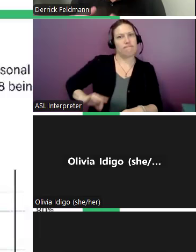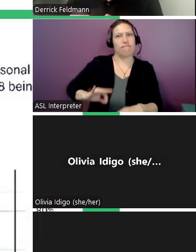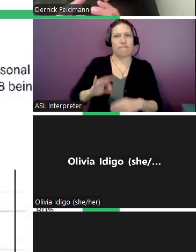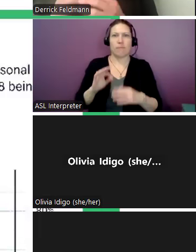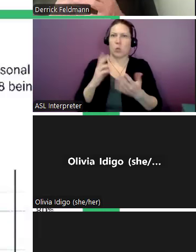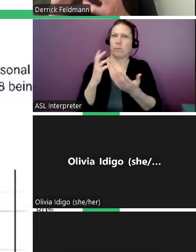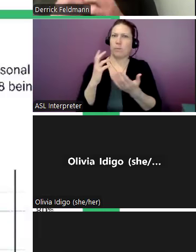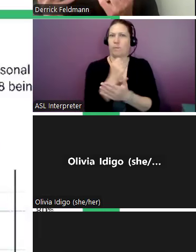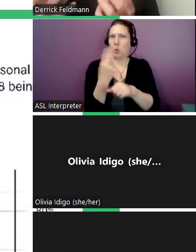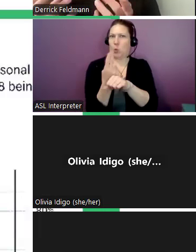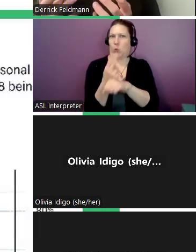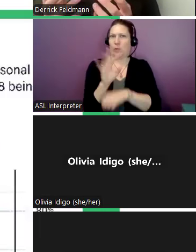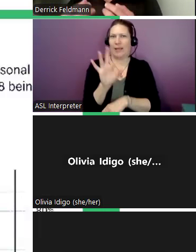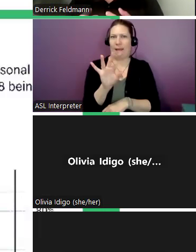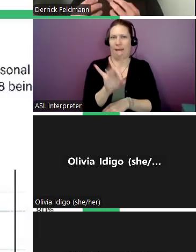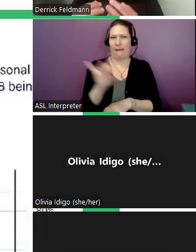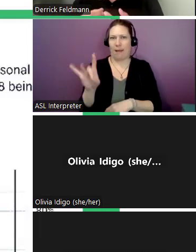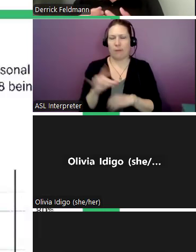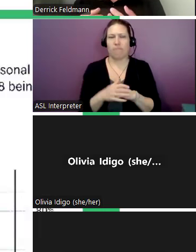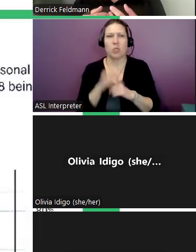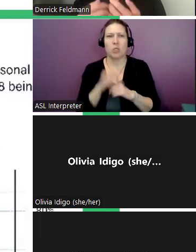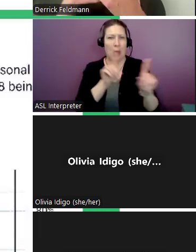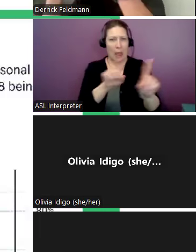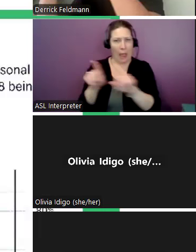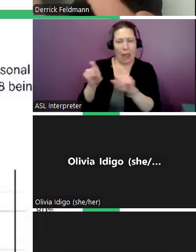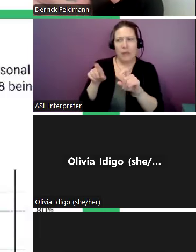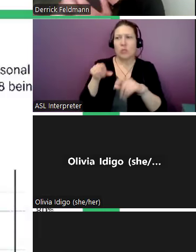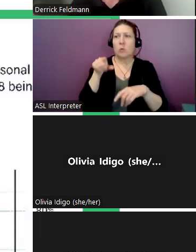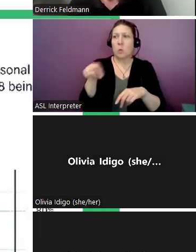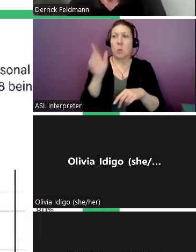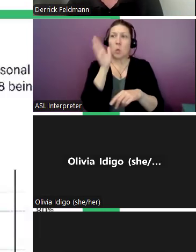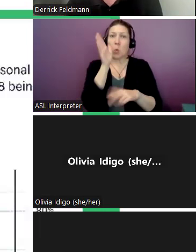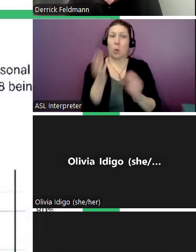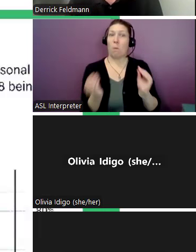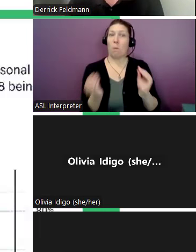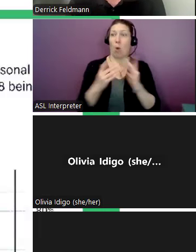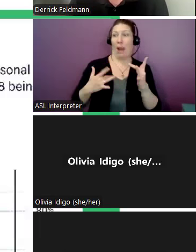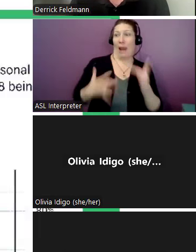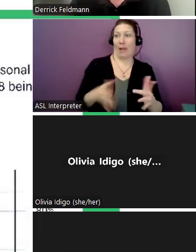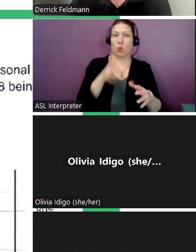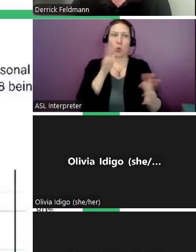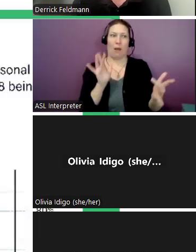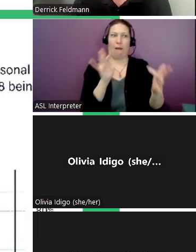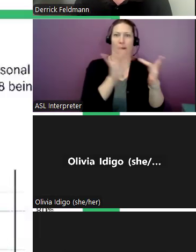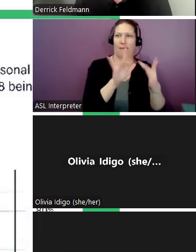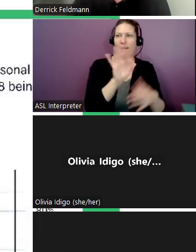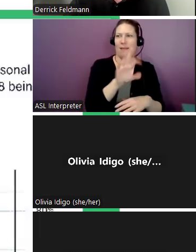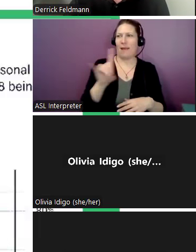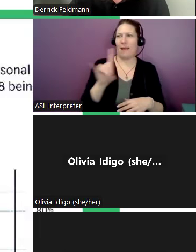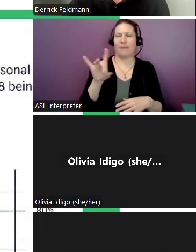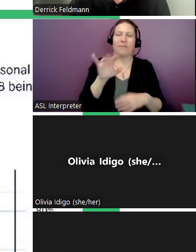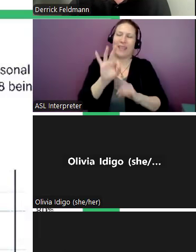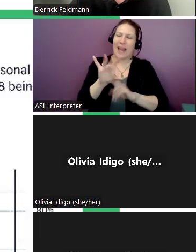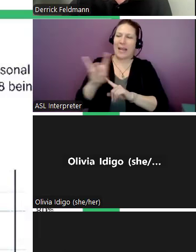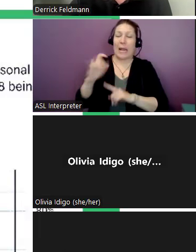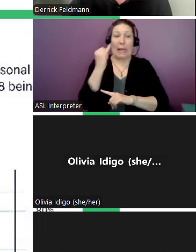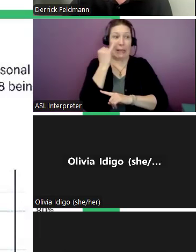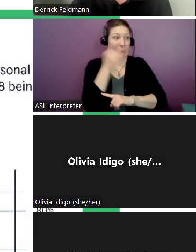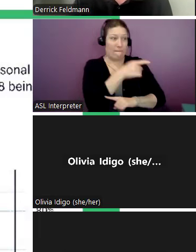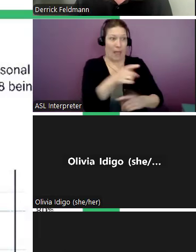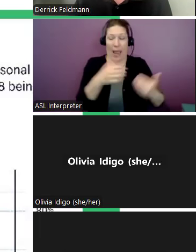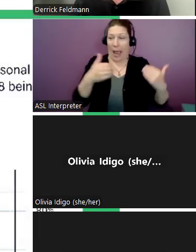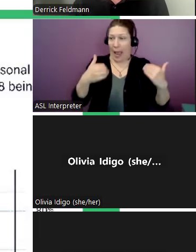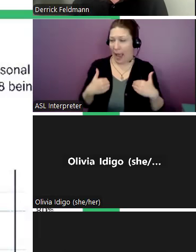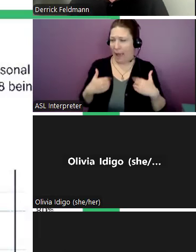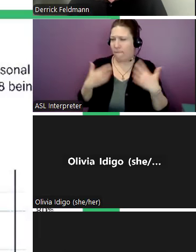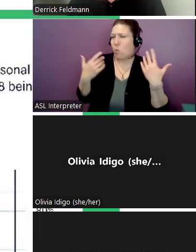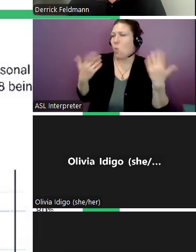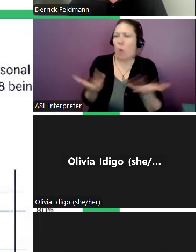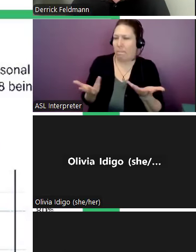What would 988 be able to have that would make you be more attracted to potentially using it, or referring it, or recommending it as well.